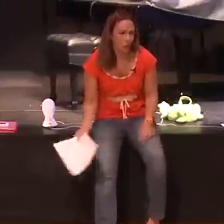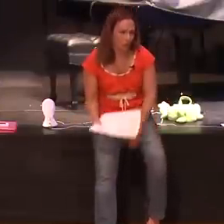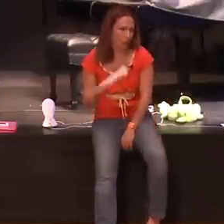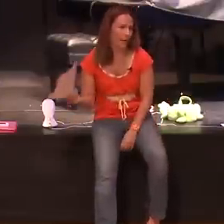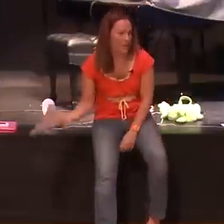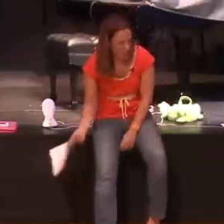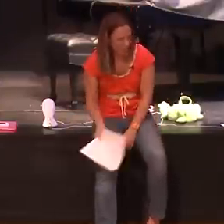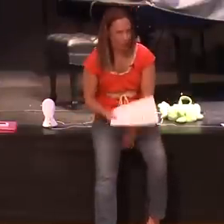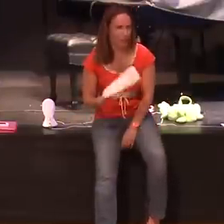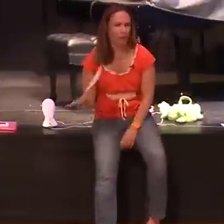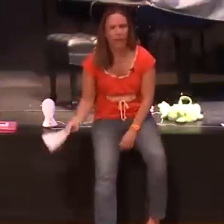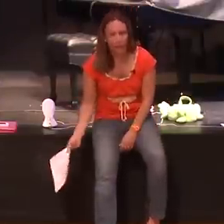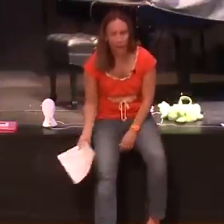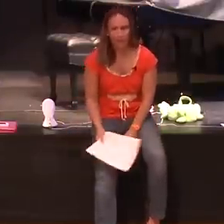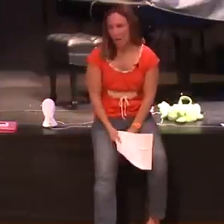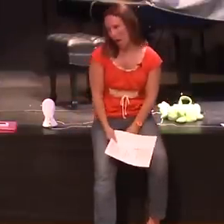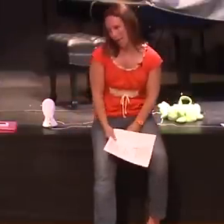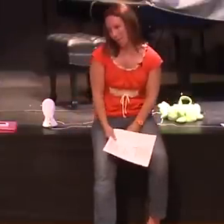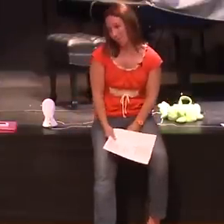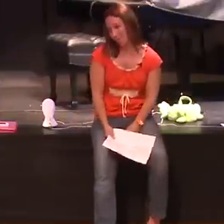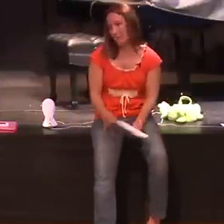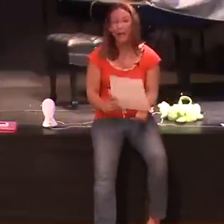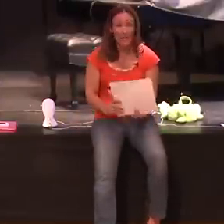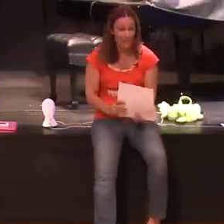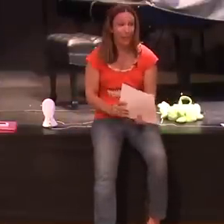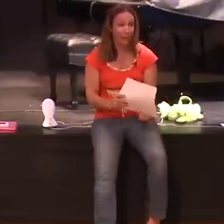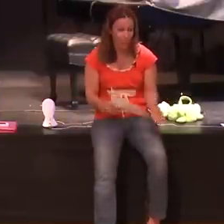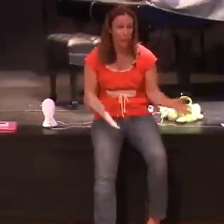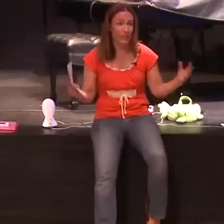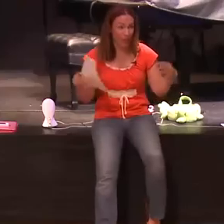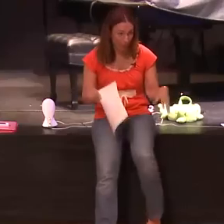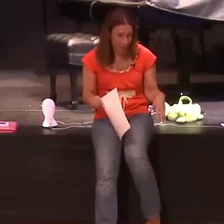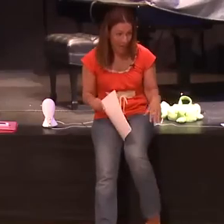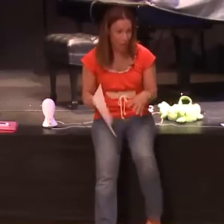and your 18-year-old and your family of nine unless like if you need another pair of hands